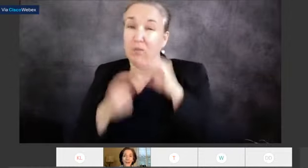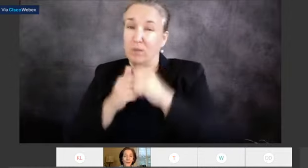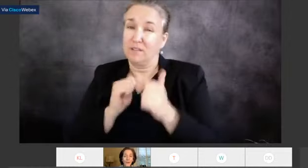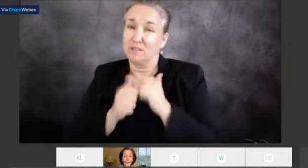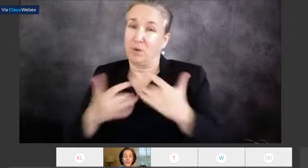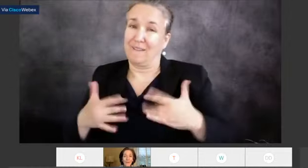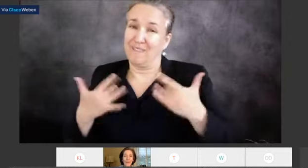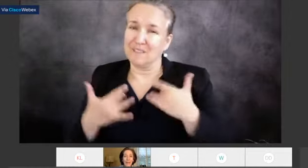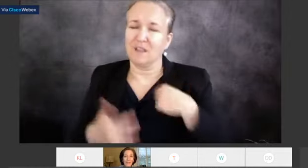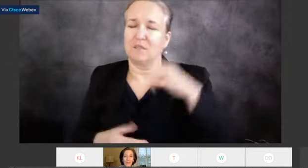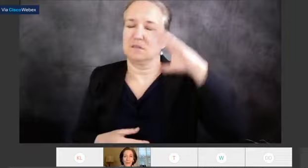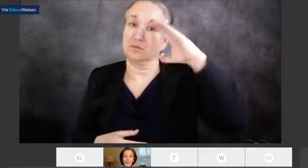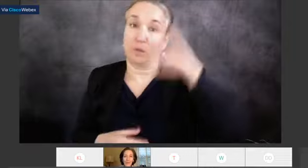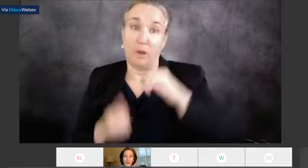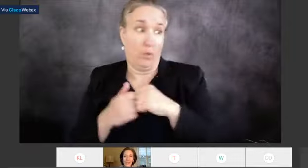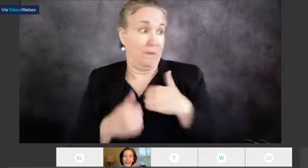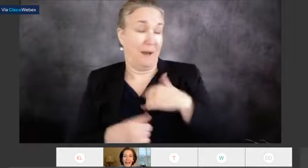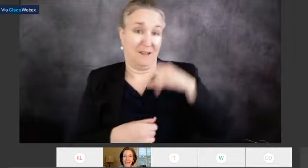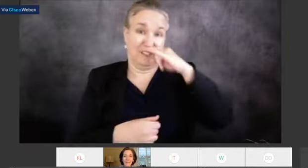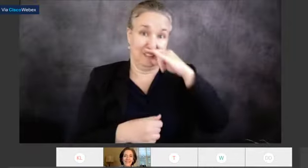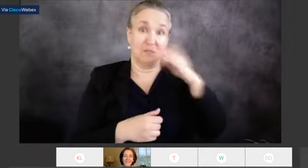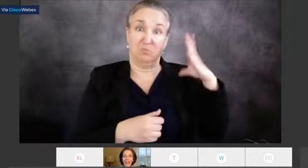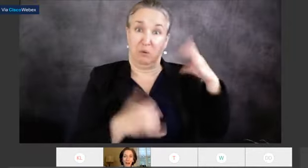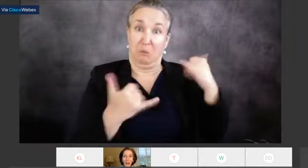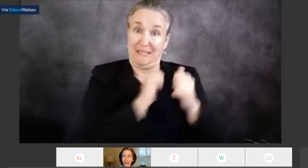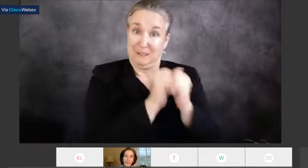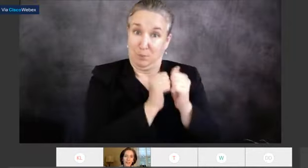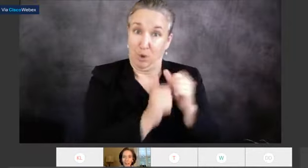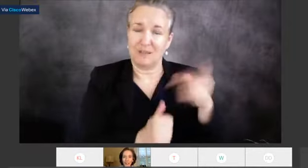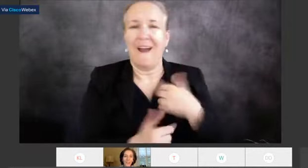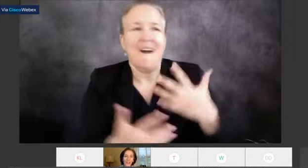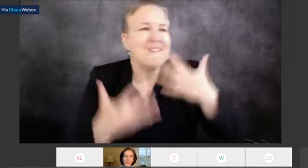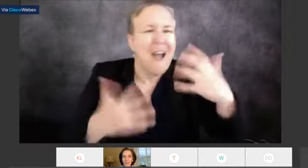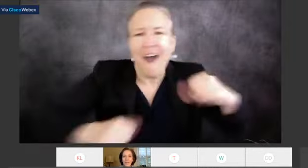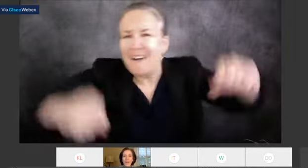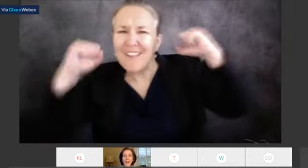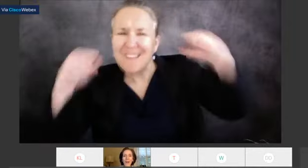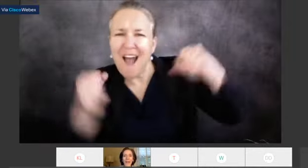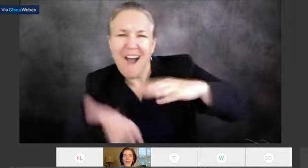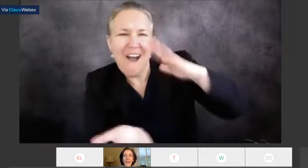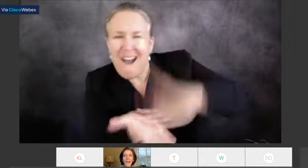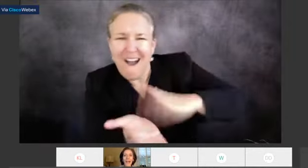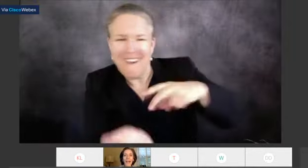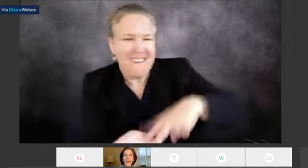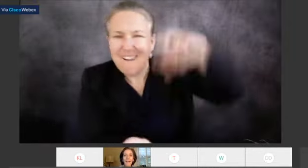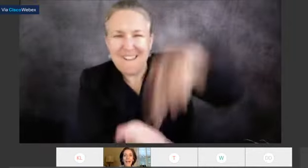know certainly when my kids were playing sports i would yell and cheer and jump up and down and